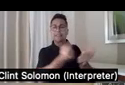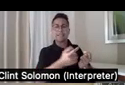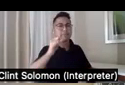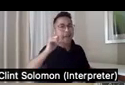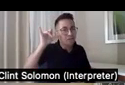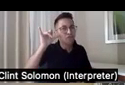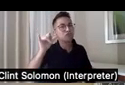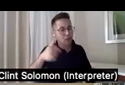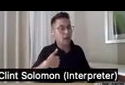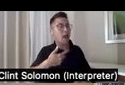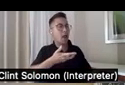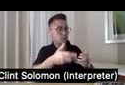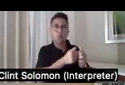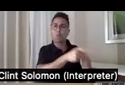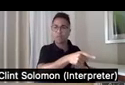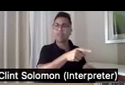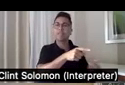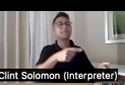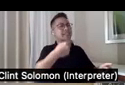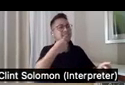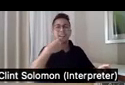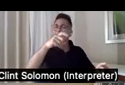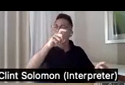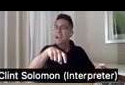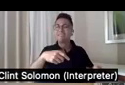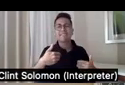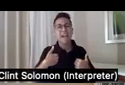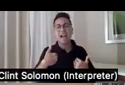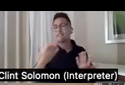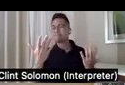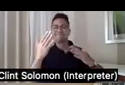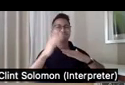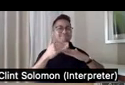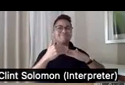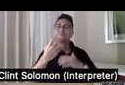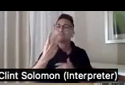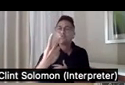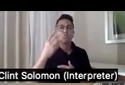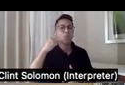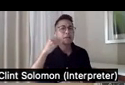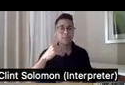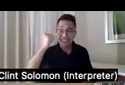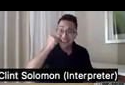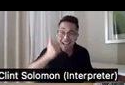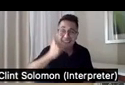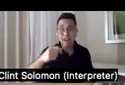this past year and said we've got to have at least two experiences every day in the summer program